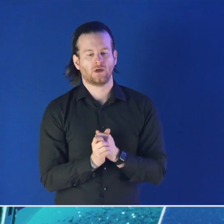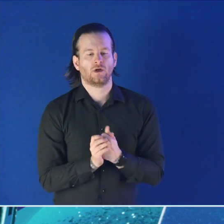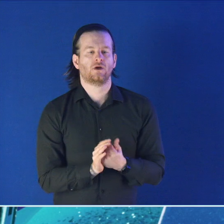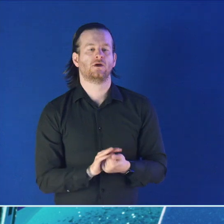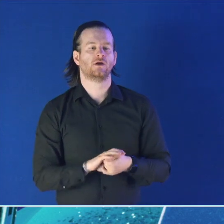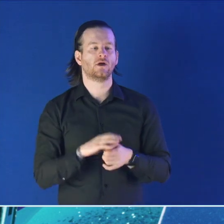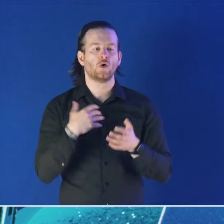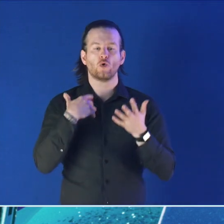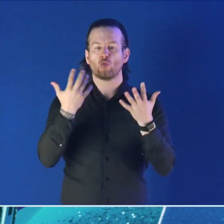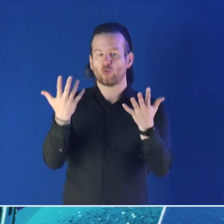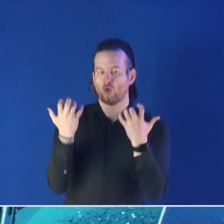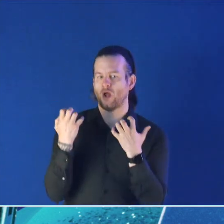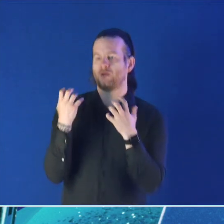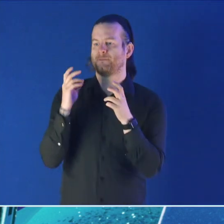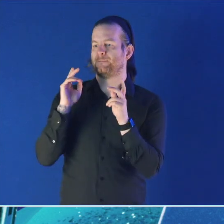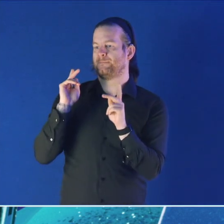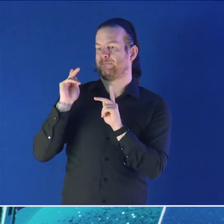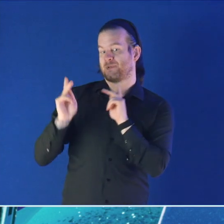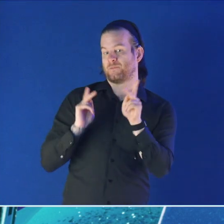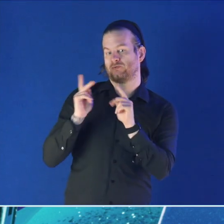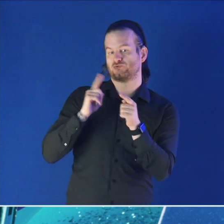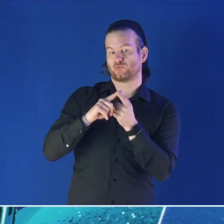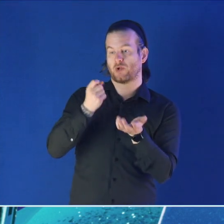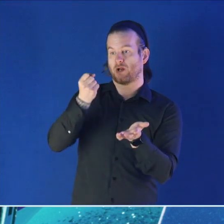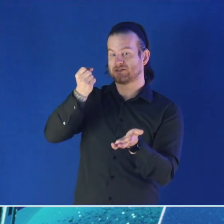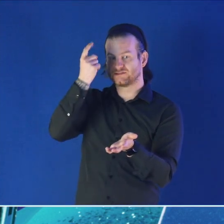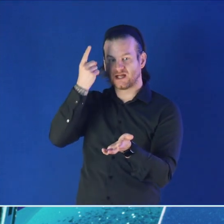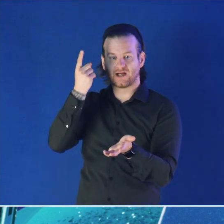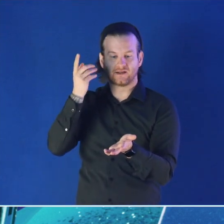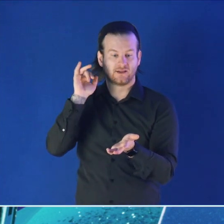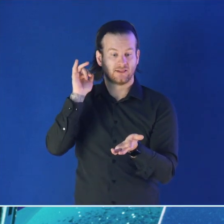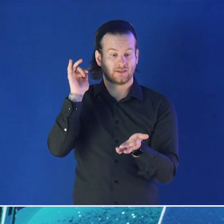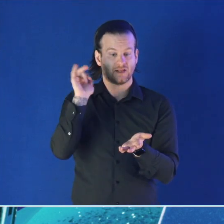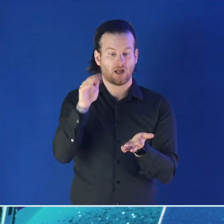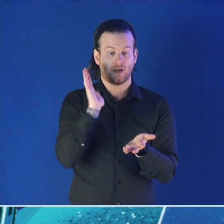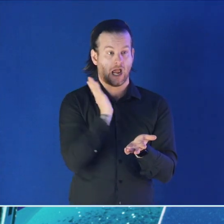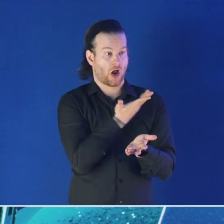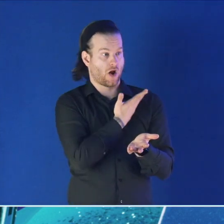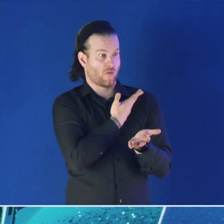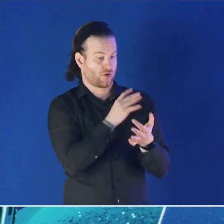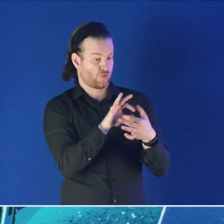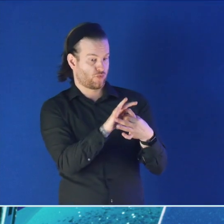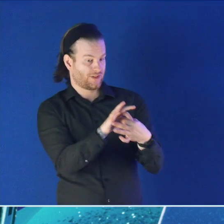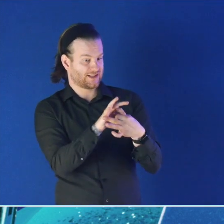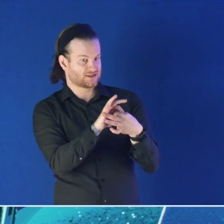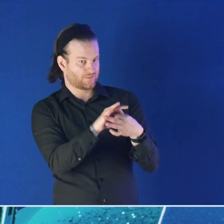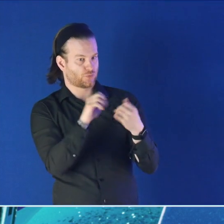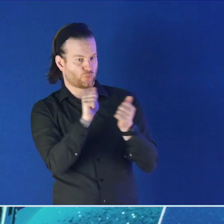And so my relationship with OneCourt started with that thought, and more on that.